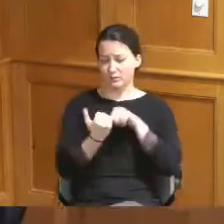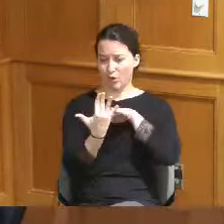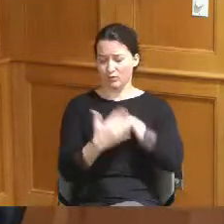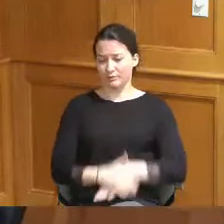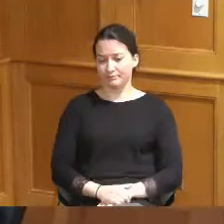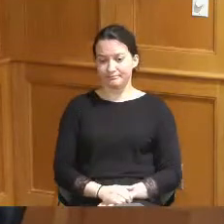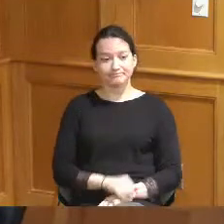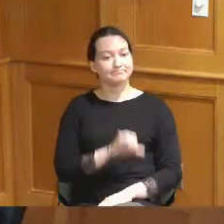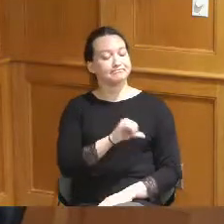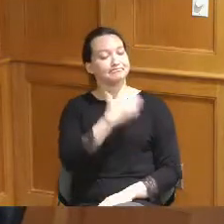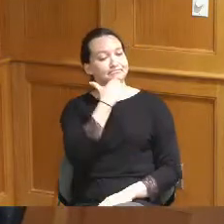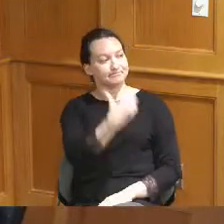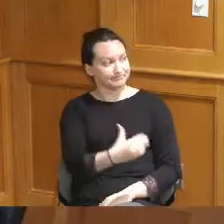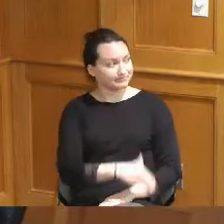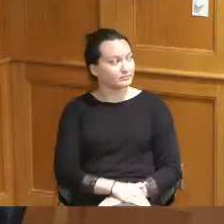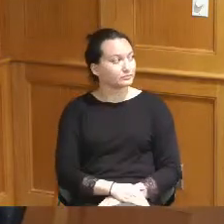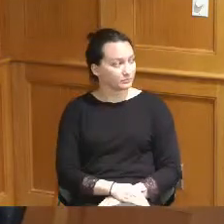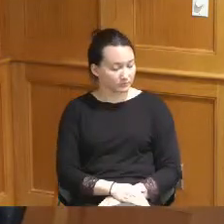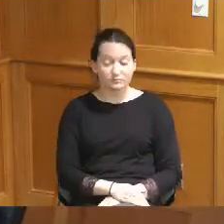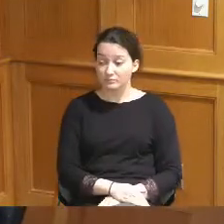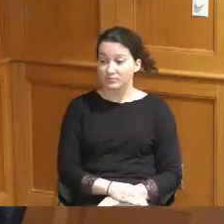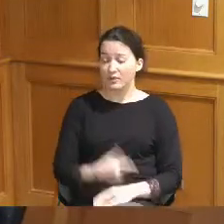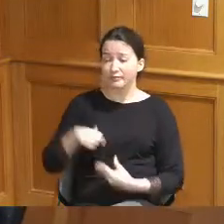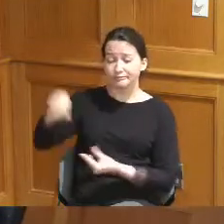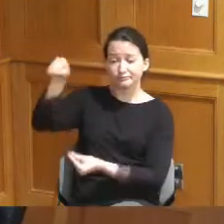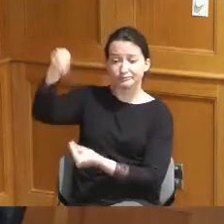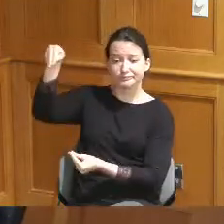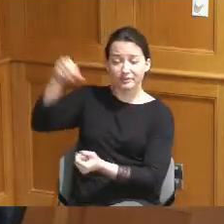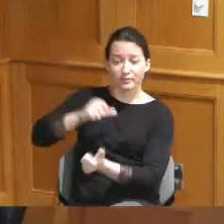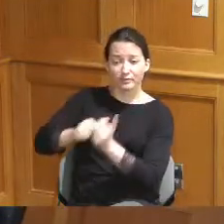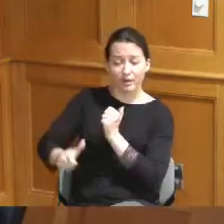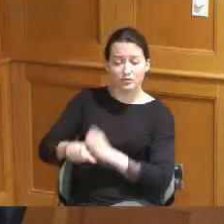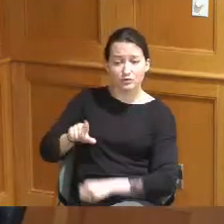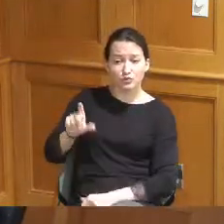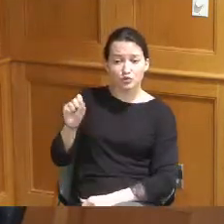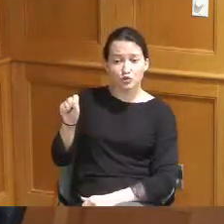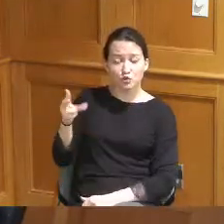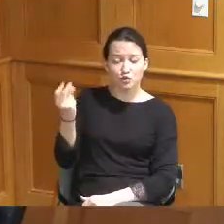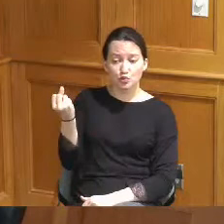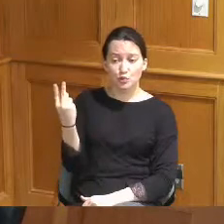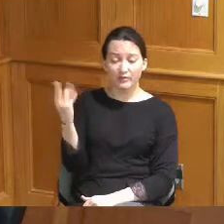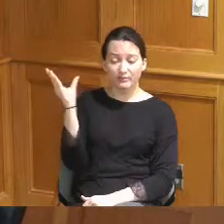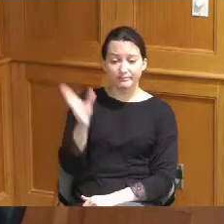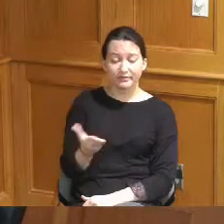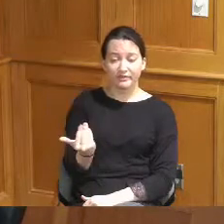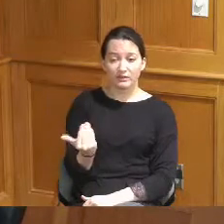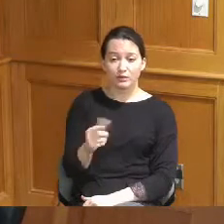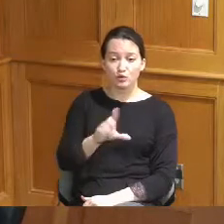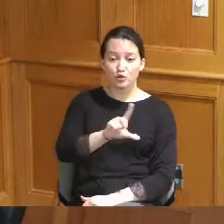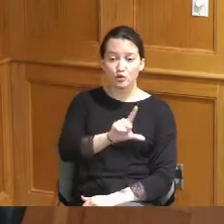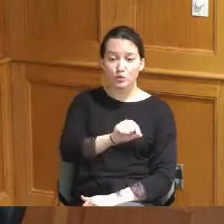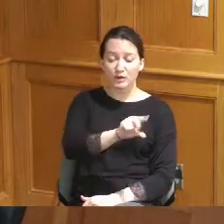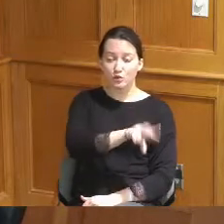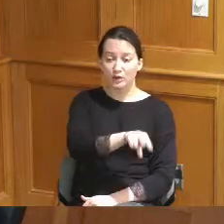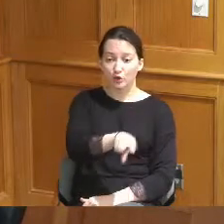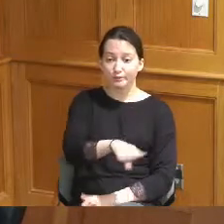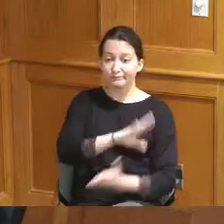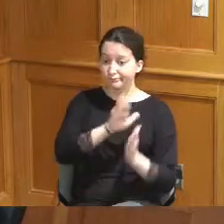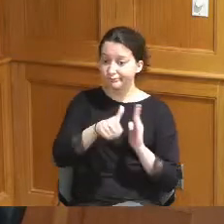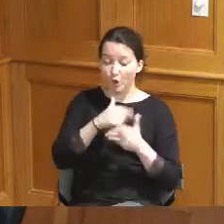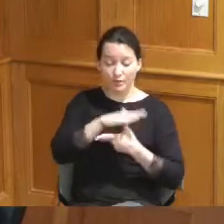thank you I just again the resolution was passed on 12/15/2022 and unanimously it's item number